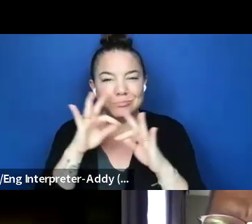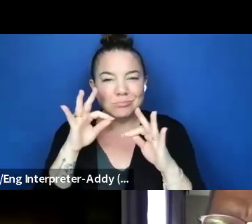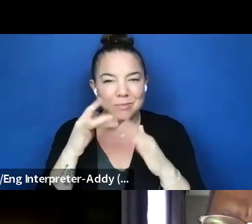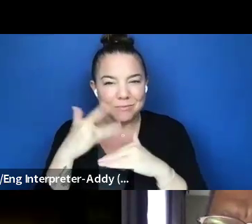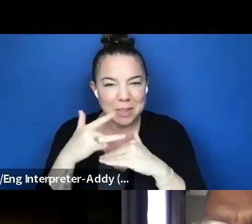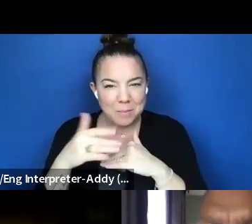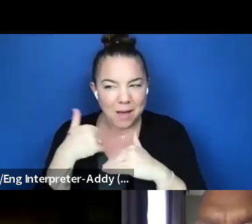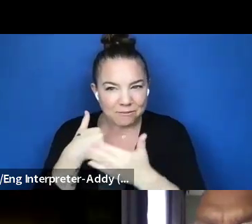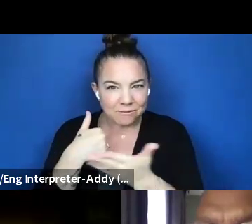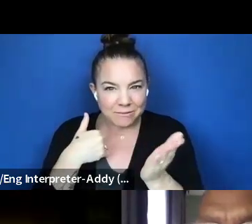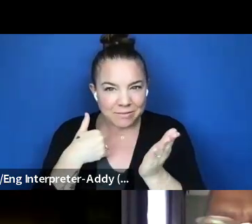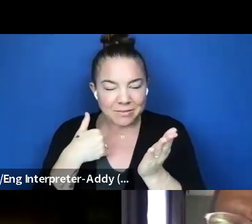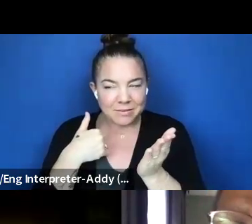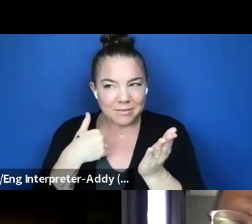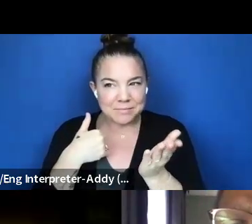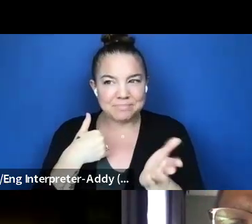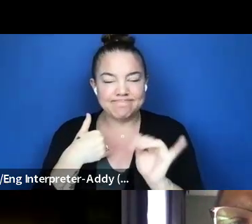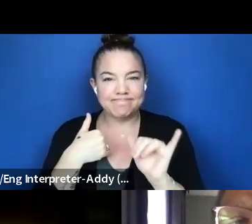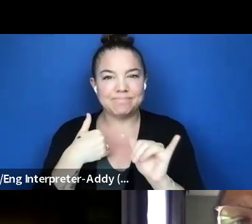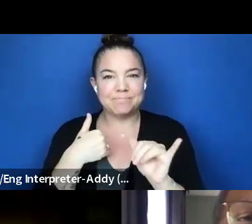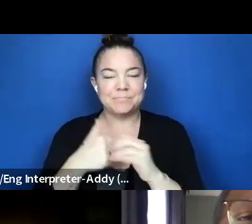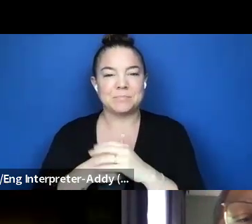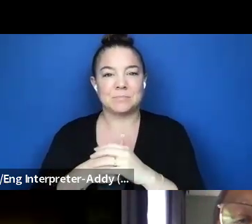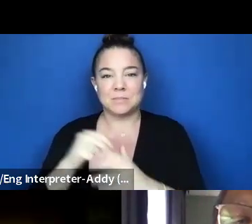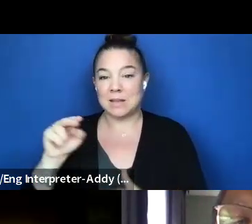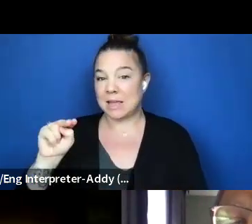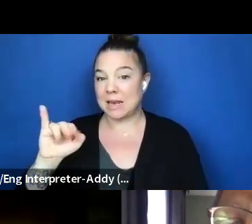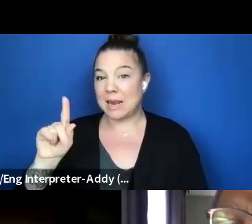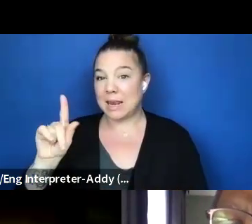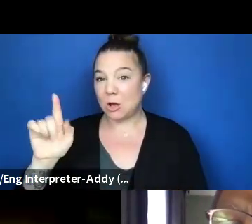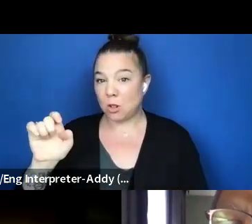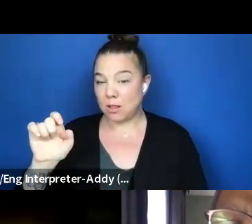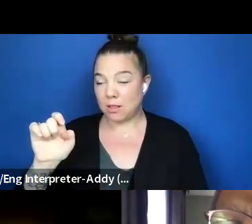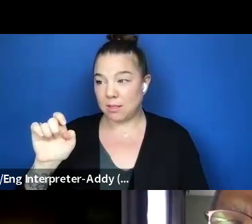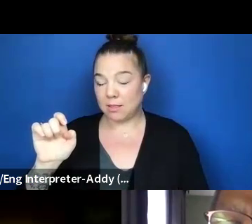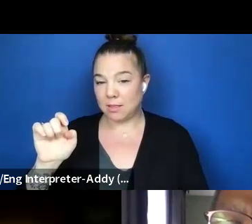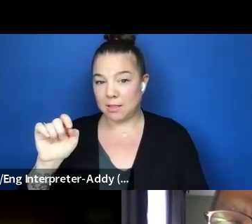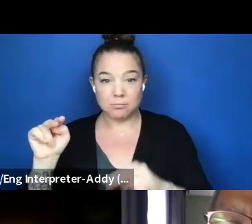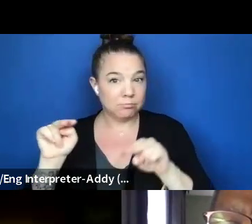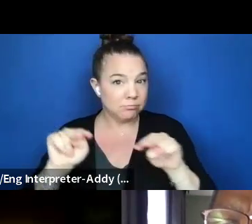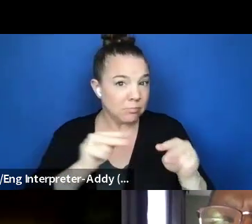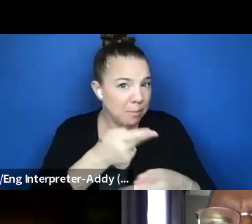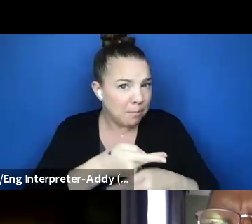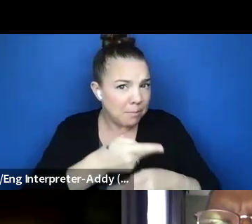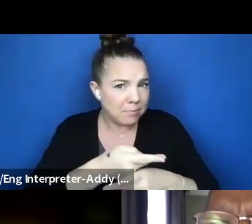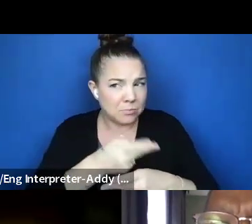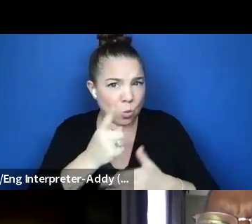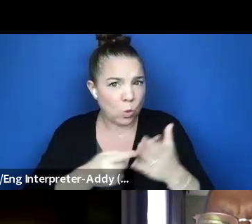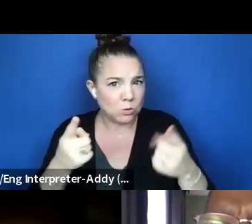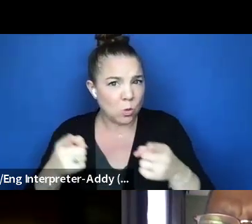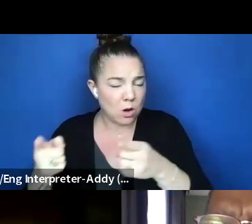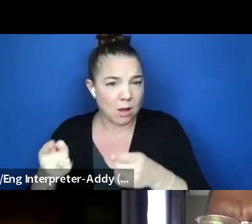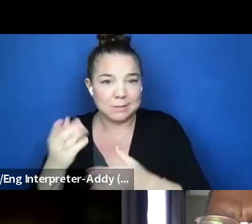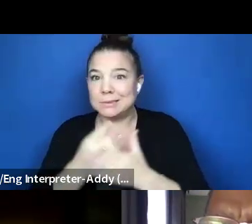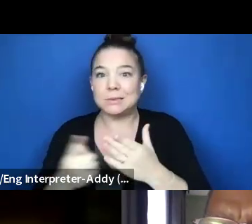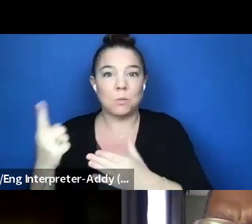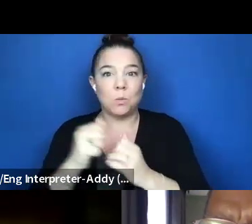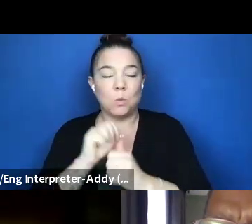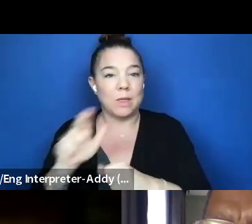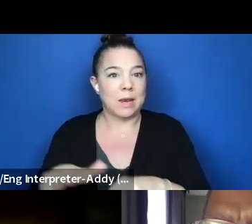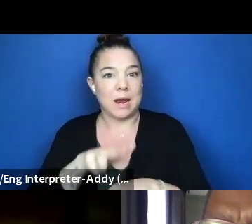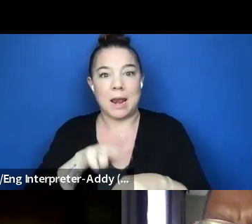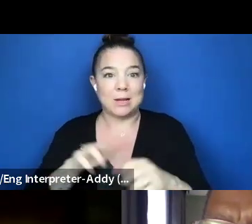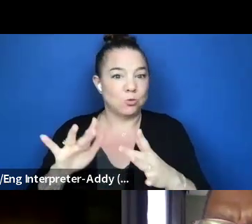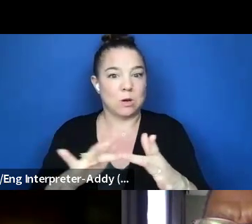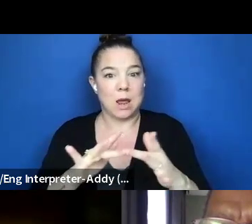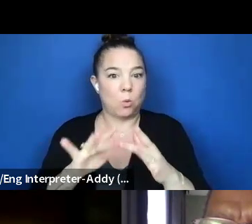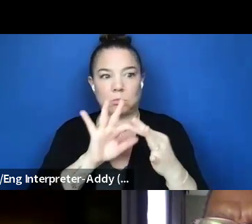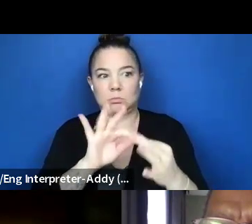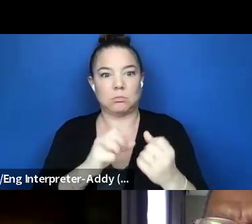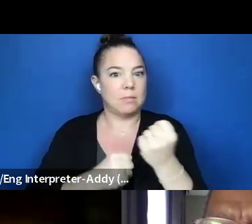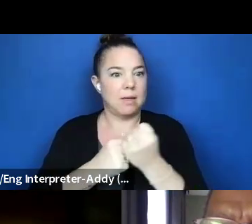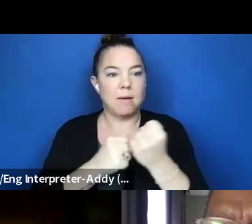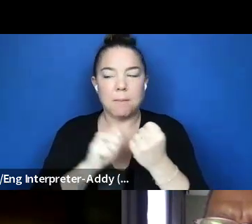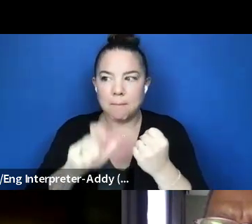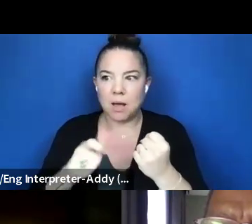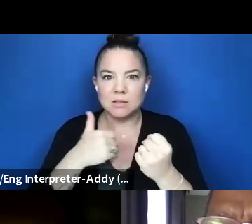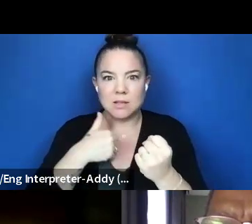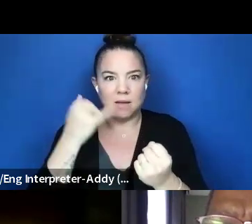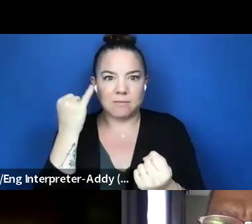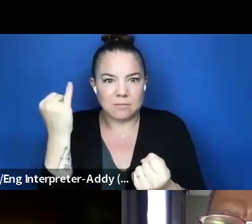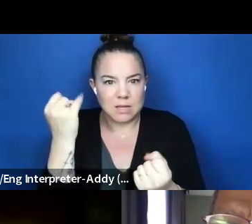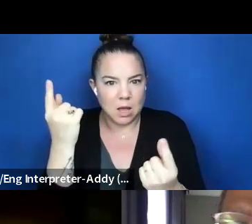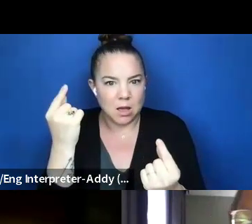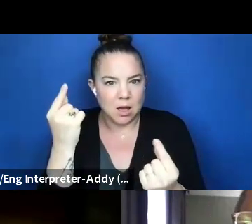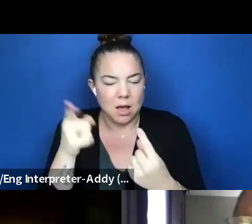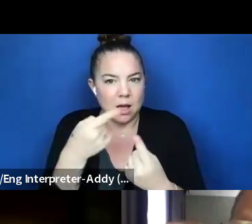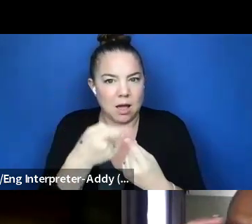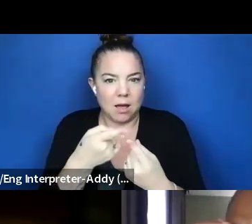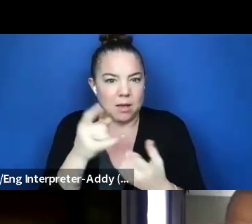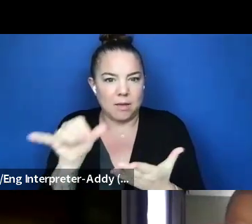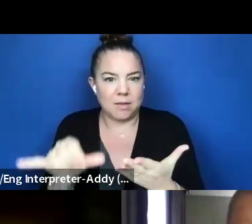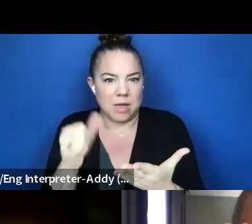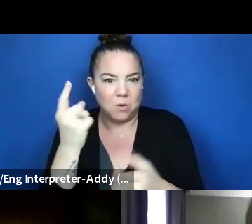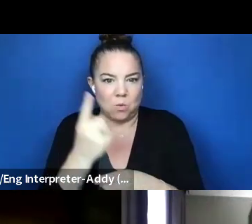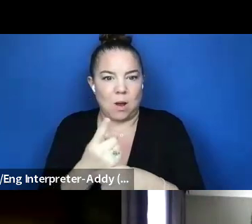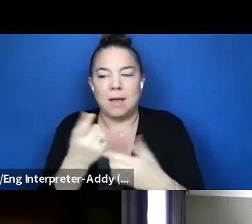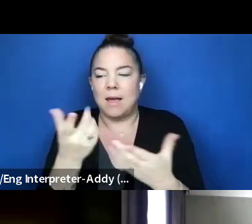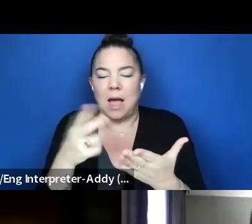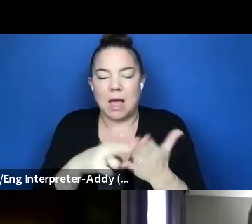Don Posh: so I guess it's does nickel monitor what's going on? Somebody in the Advocacy? National networks got to have a clue, and are they keeping it to themselves? Or you know, it makes me wonder